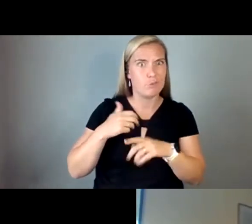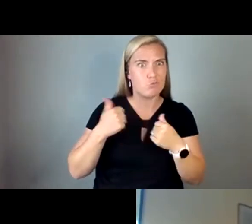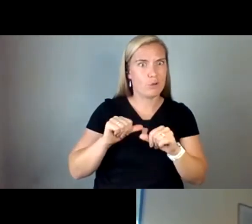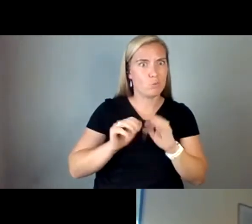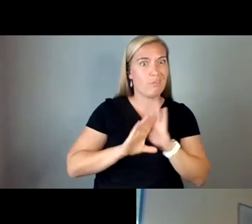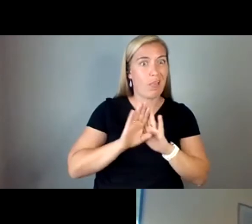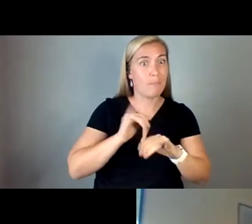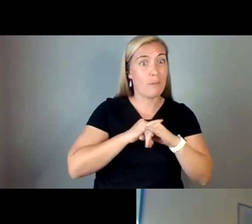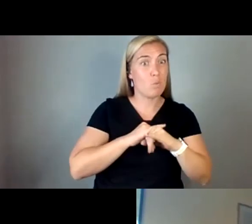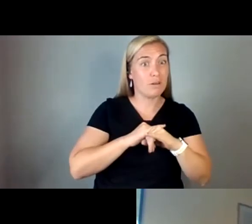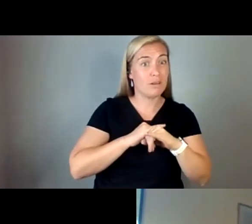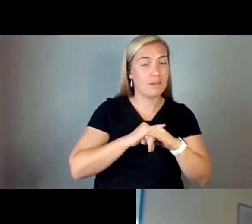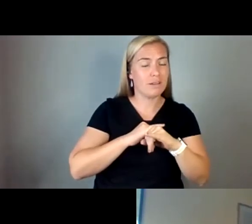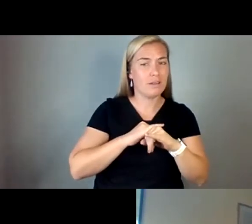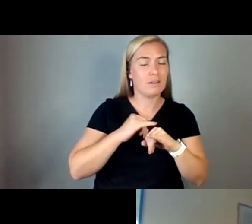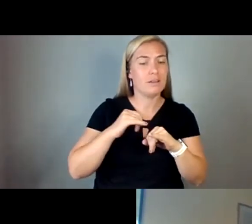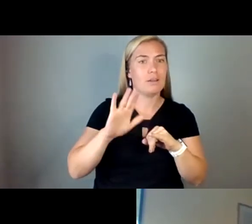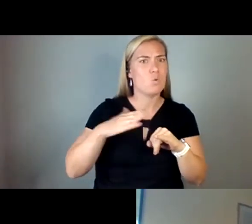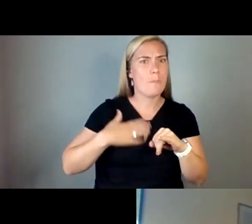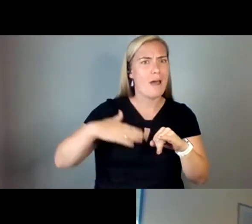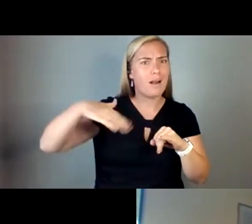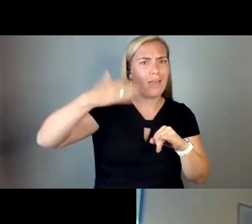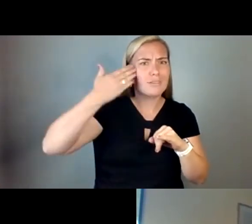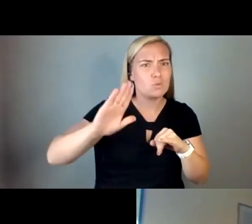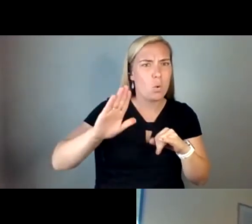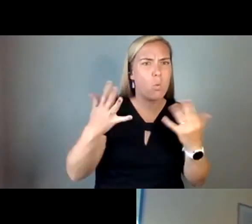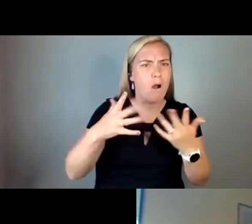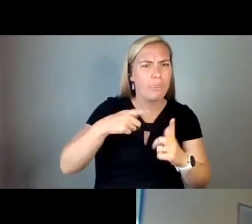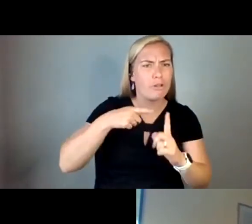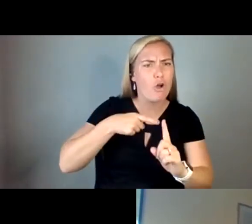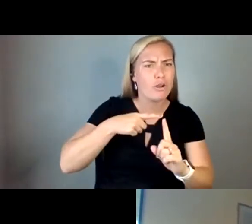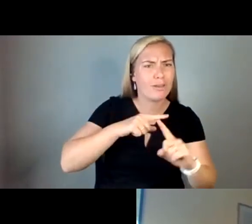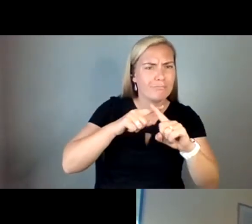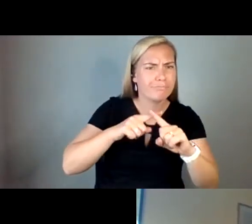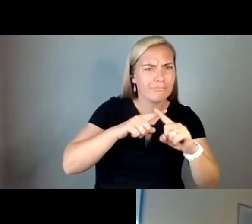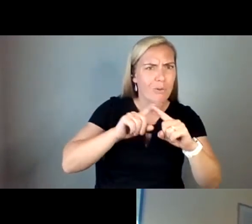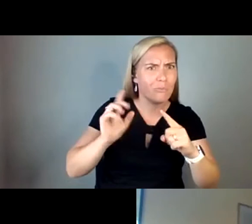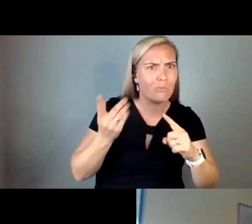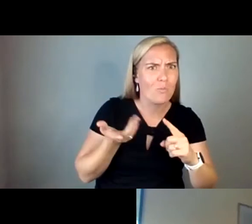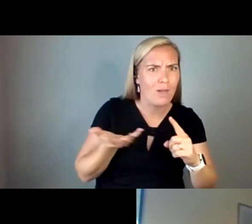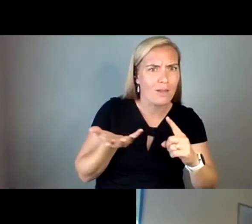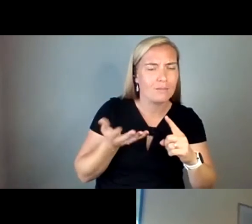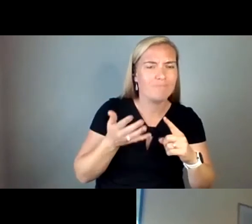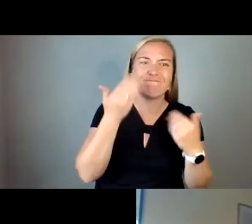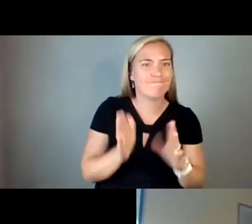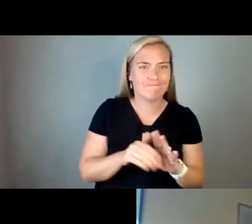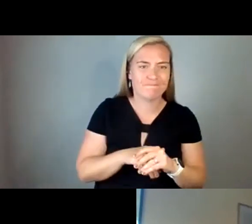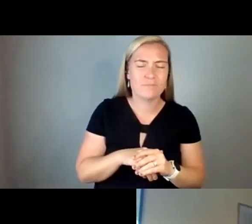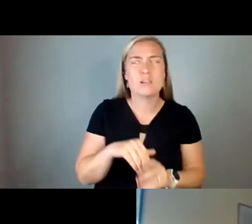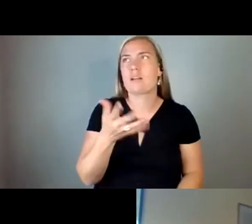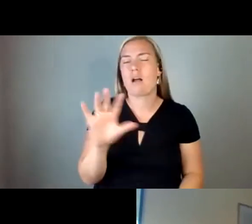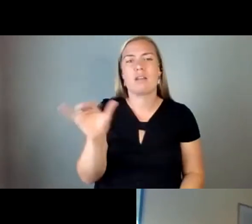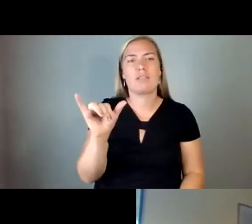actually know yet what the target is. It's sort of like thinking about playing darts, and you